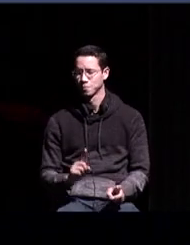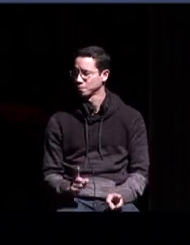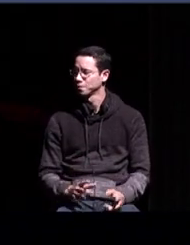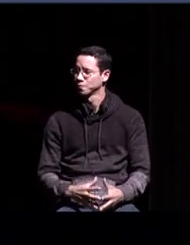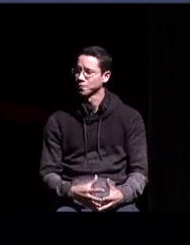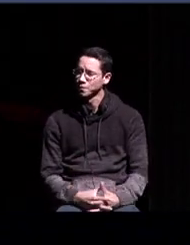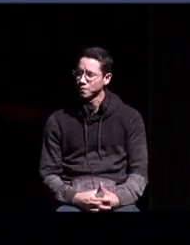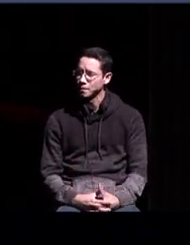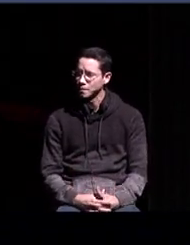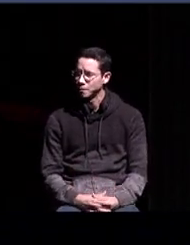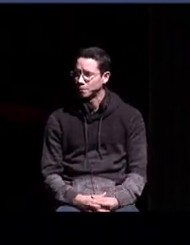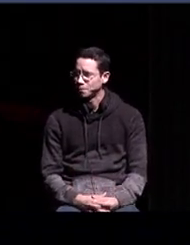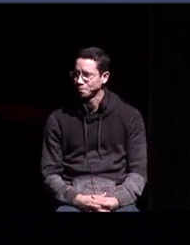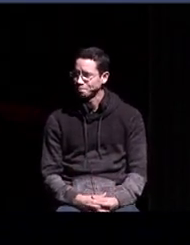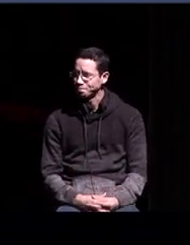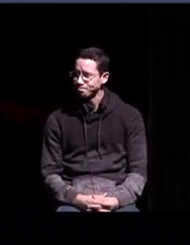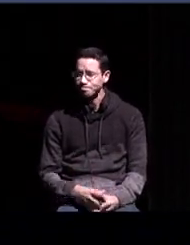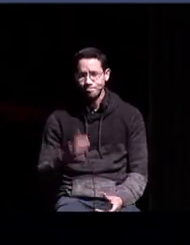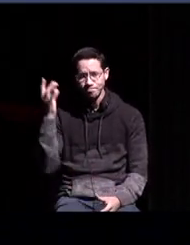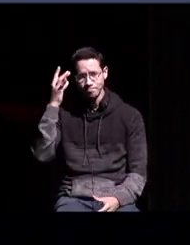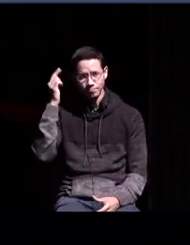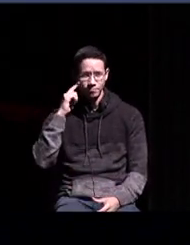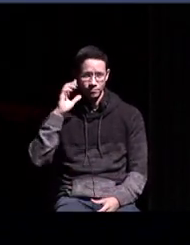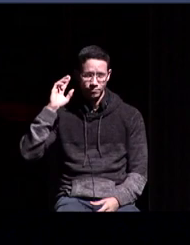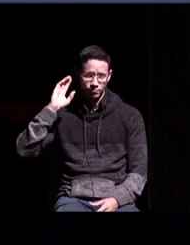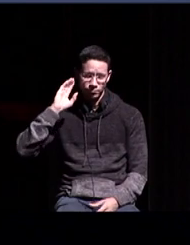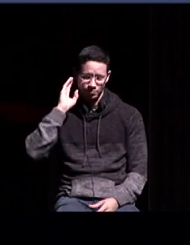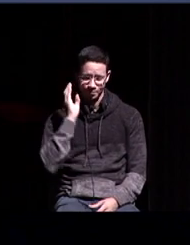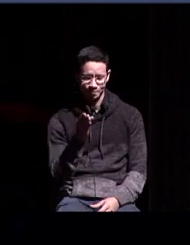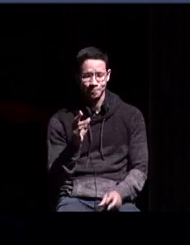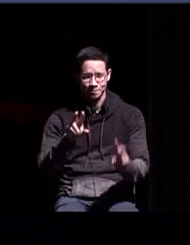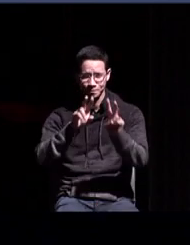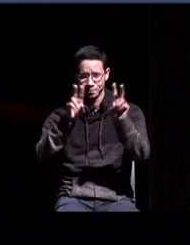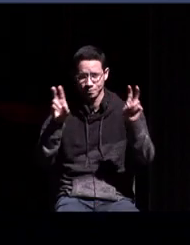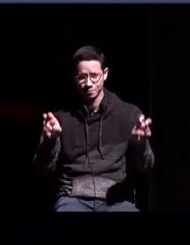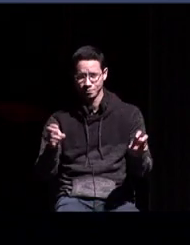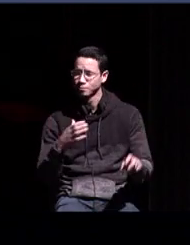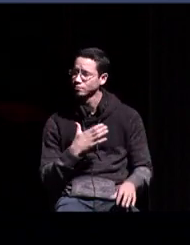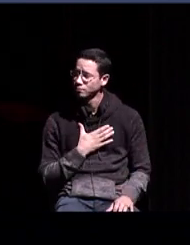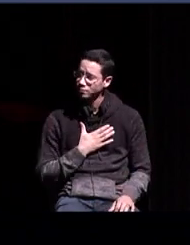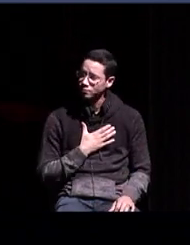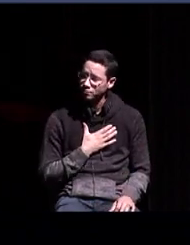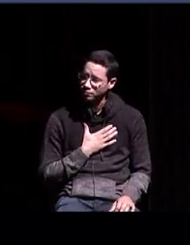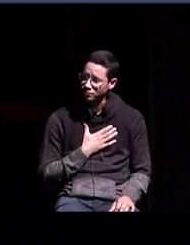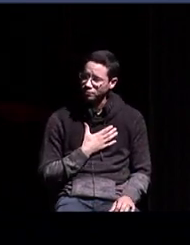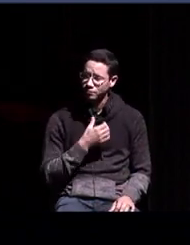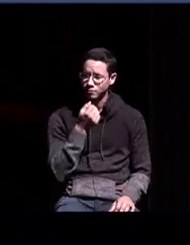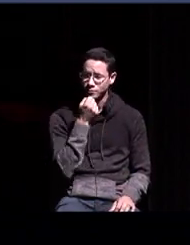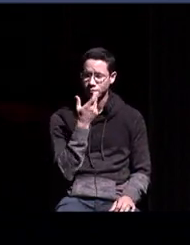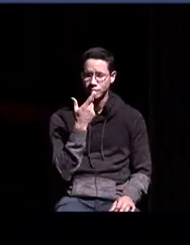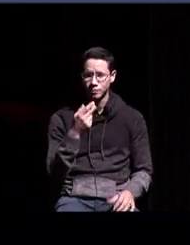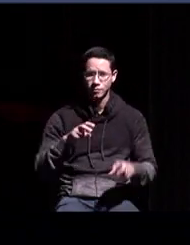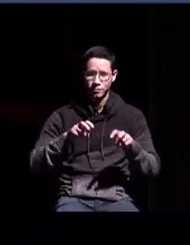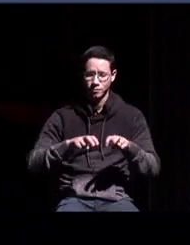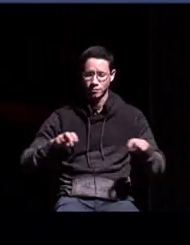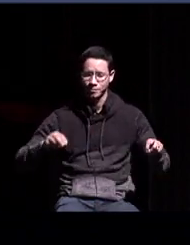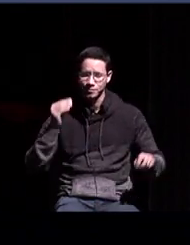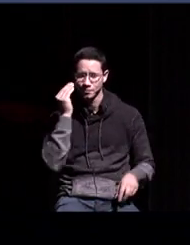Now, going back to our subject matter I this table will try to discuss a subject